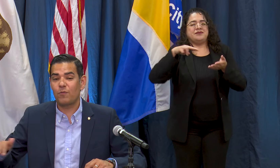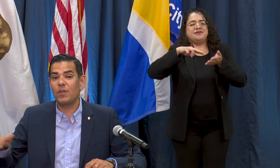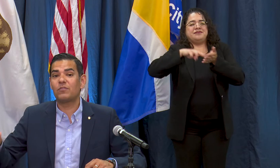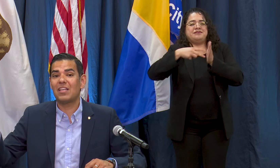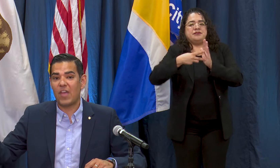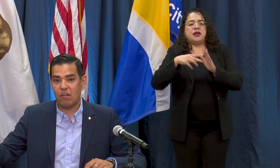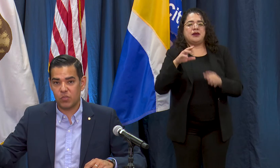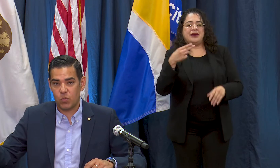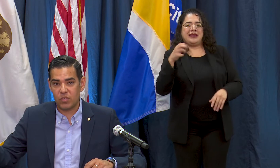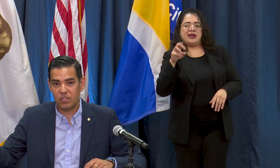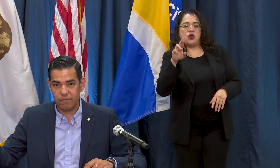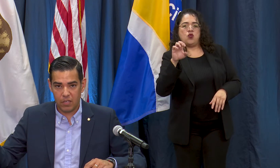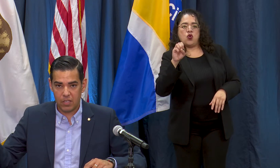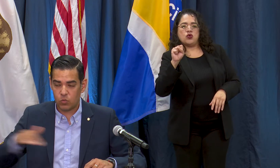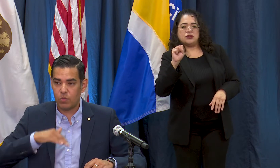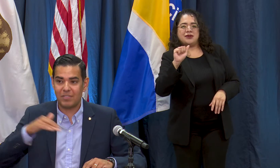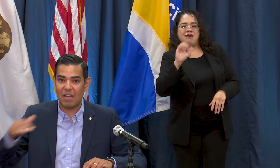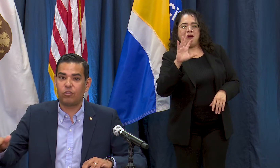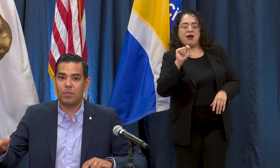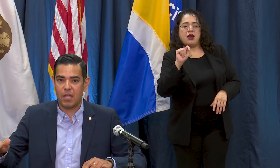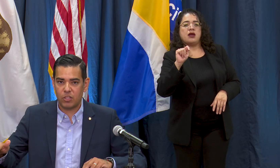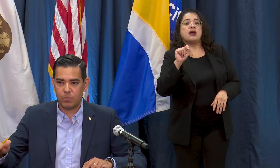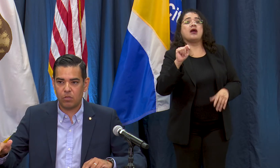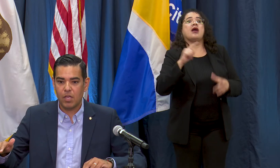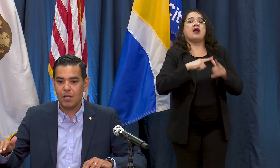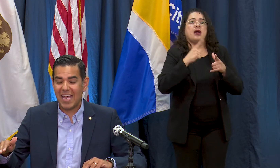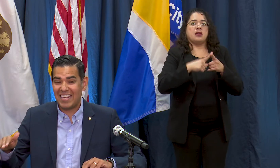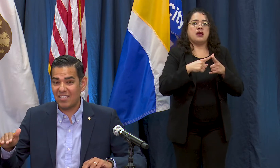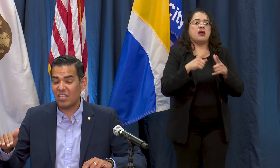50,000 would receive funding so we would definitely be eligible and it is